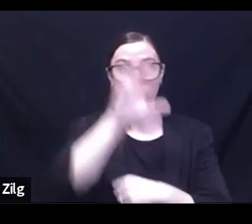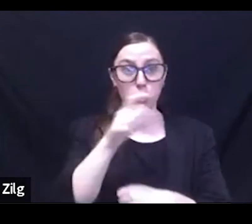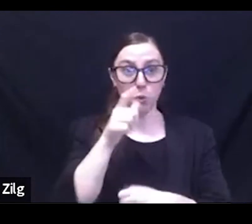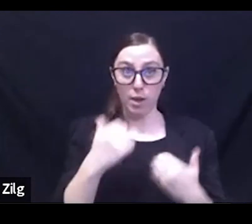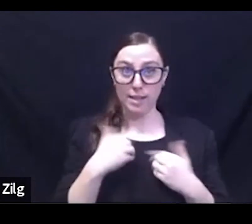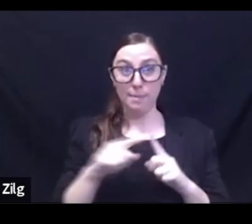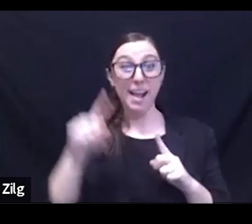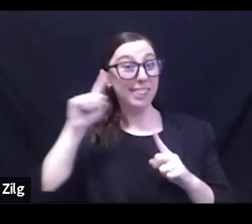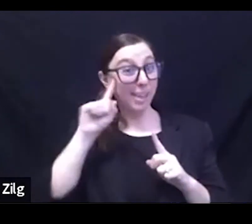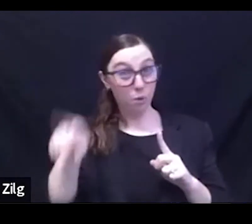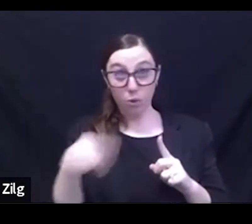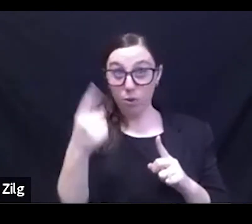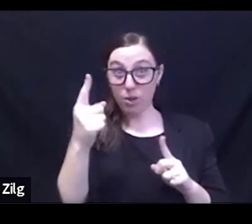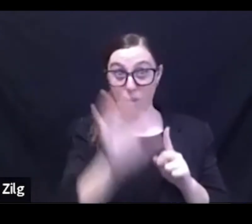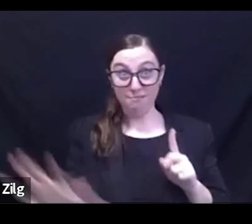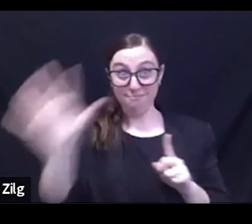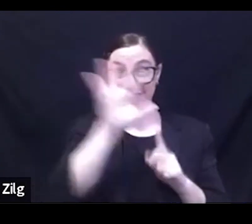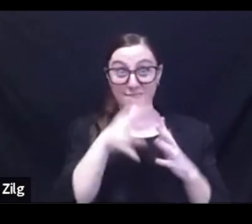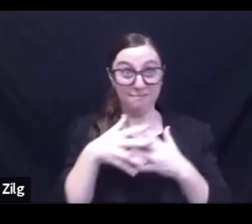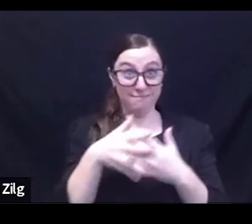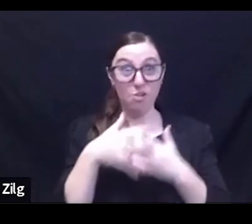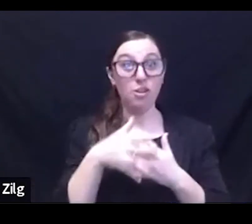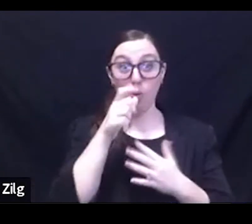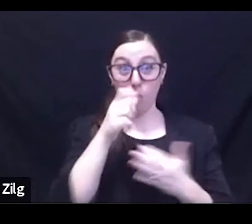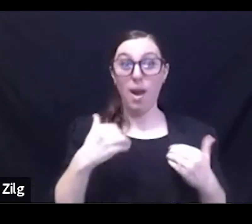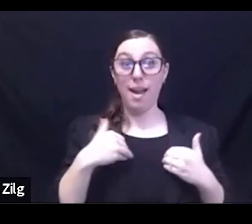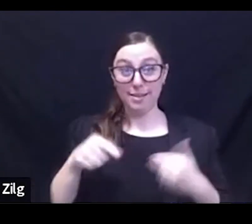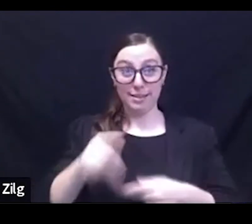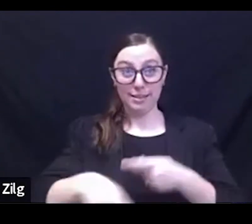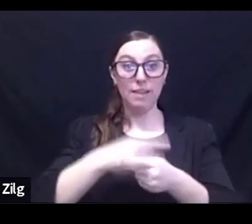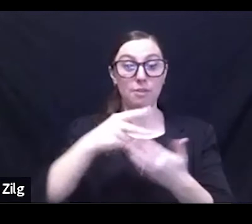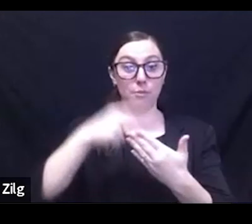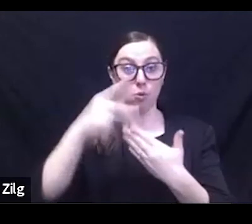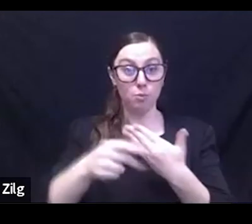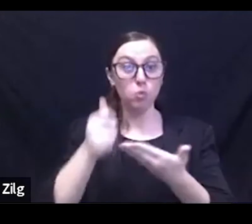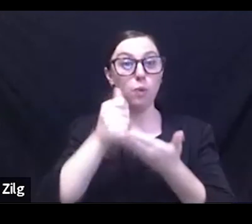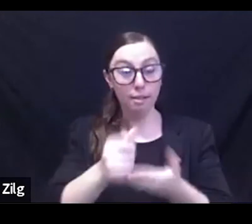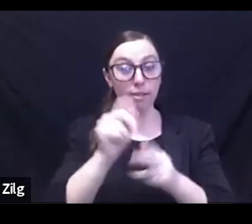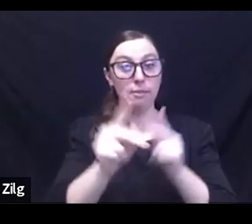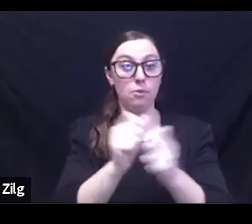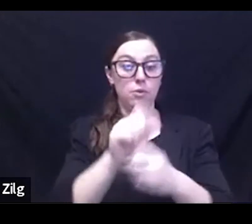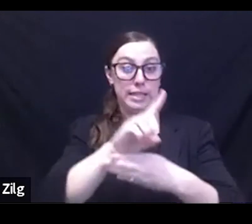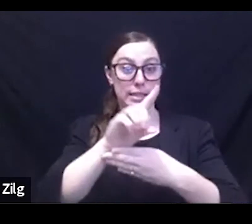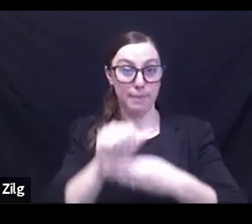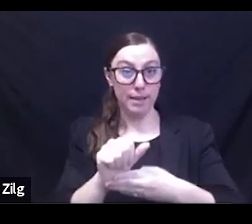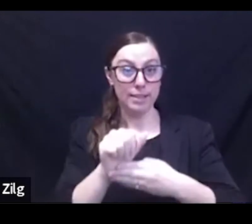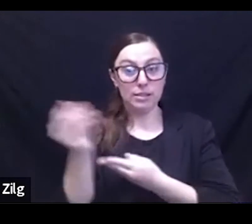but may be the only one nationally that has this kind of program to help individuals with disabilities navigate the